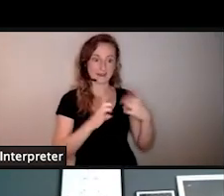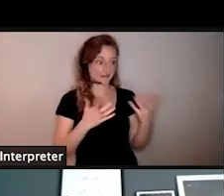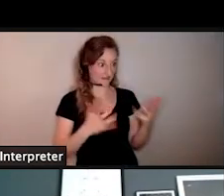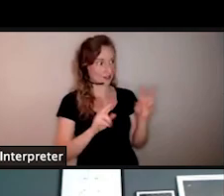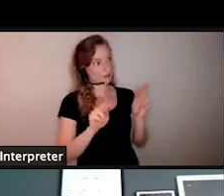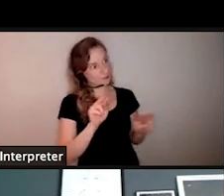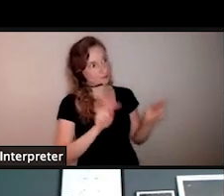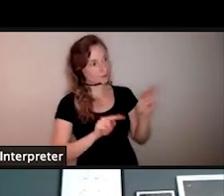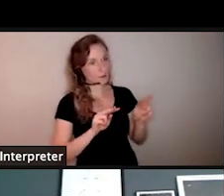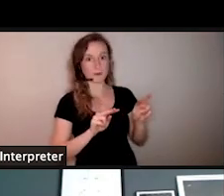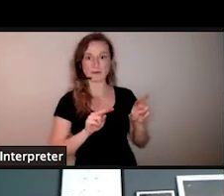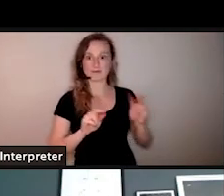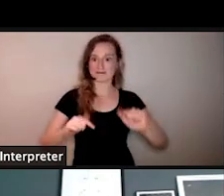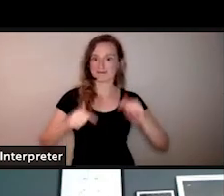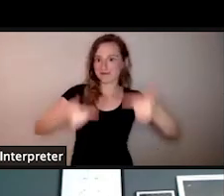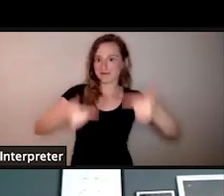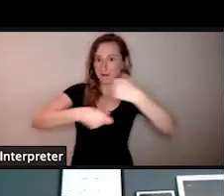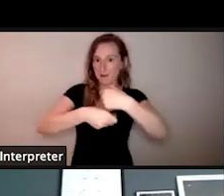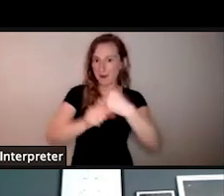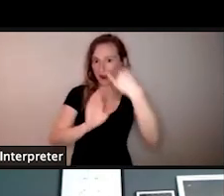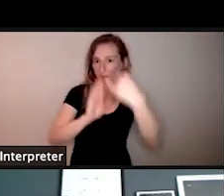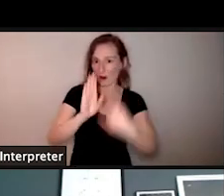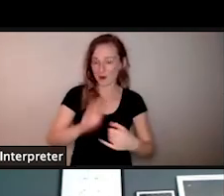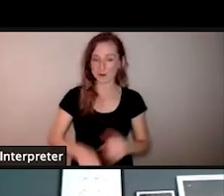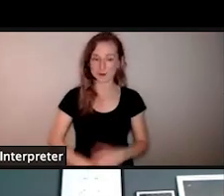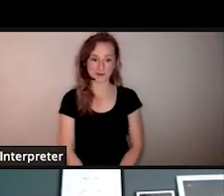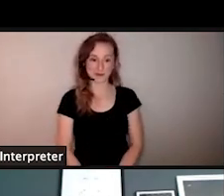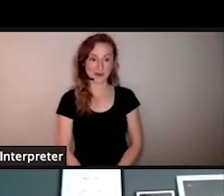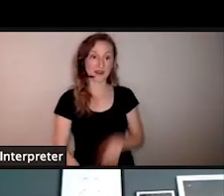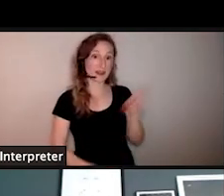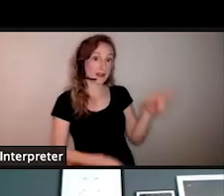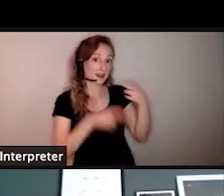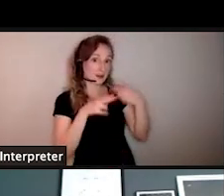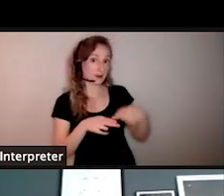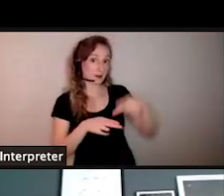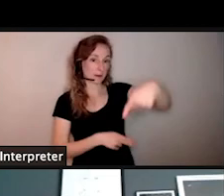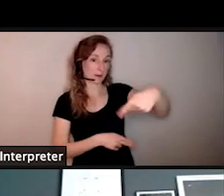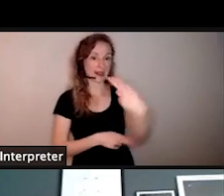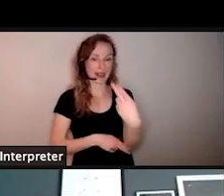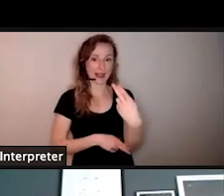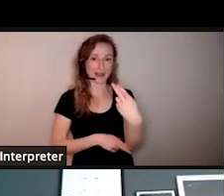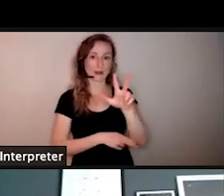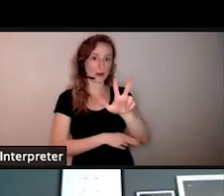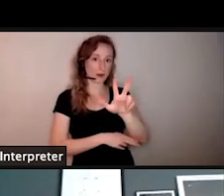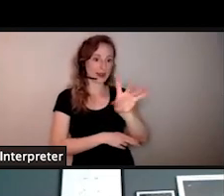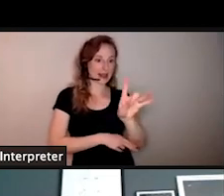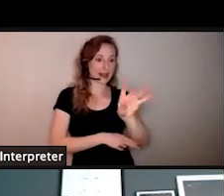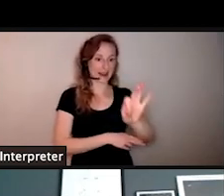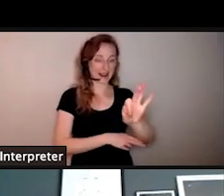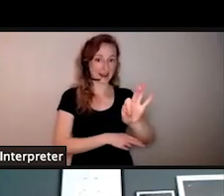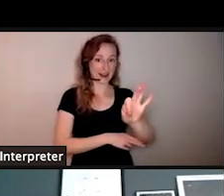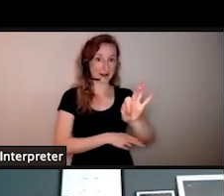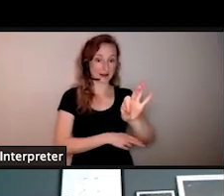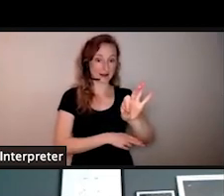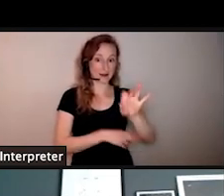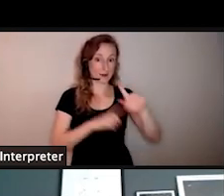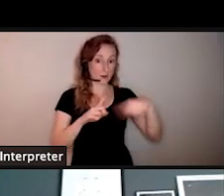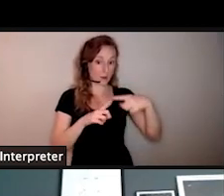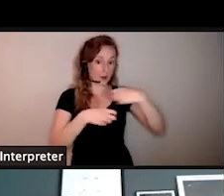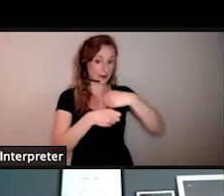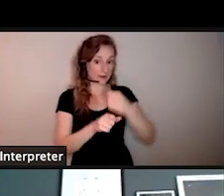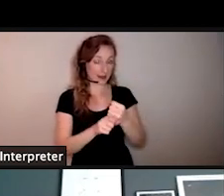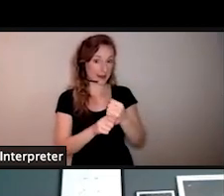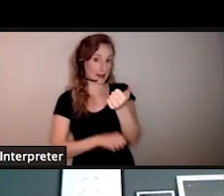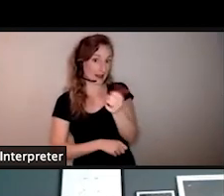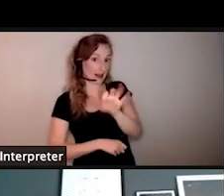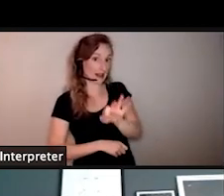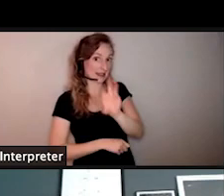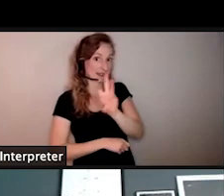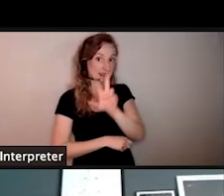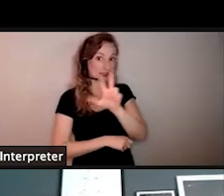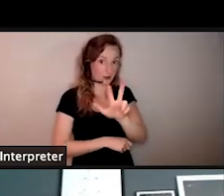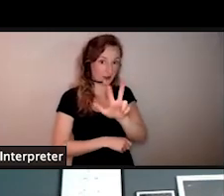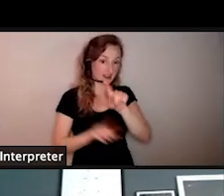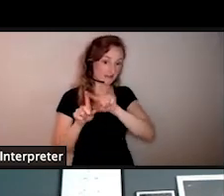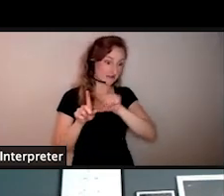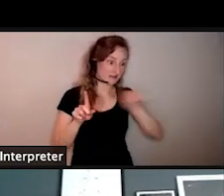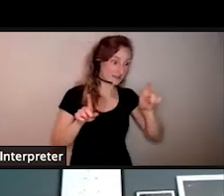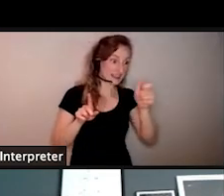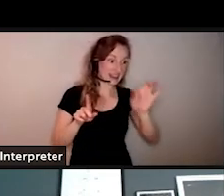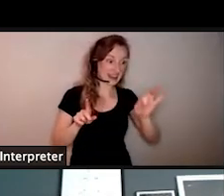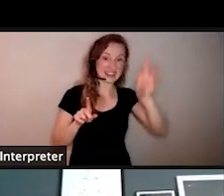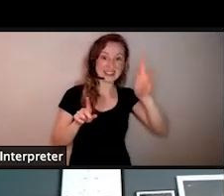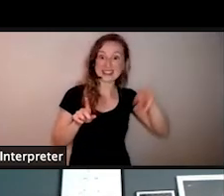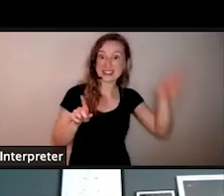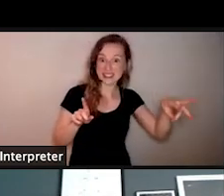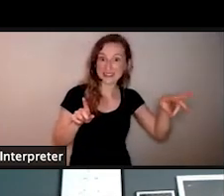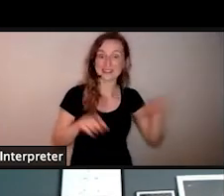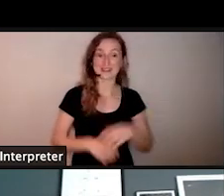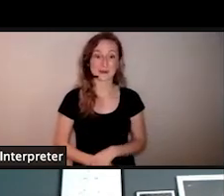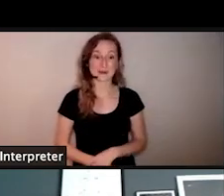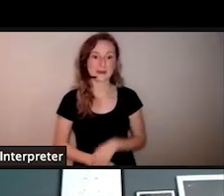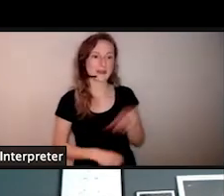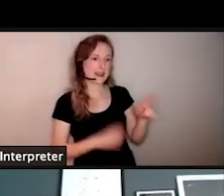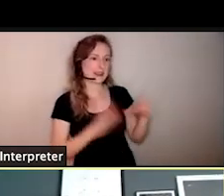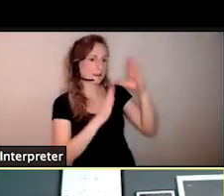Kenda, what do you think is happening in this painting?